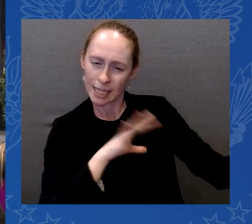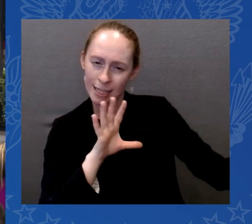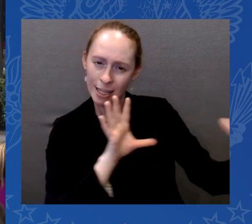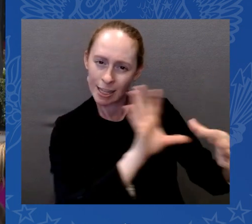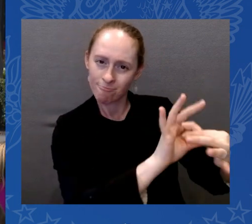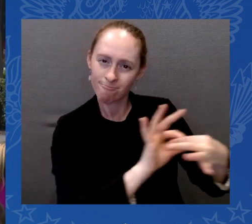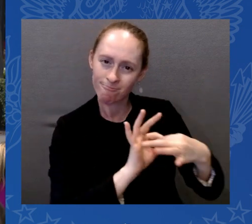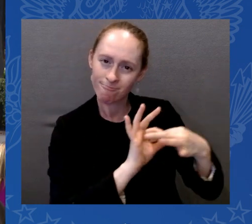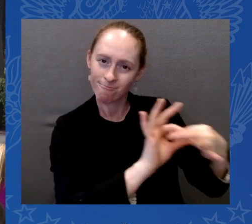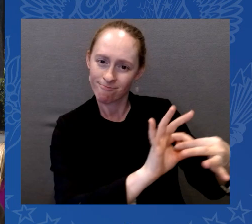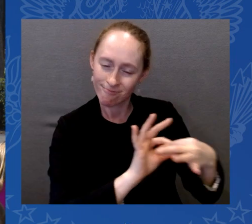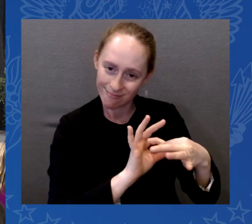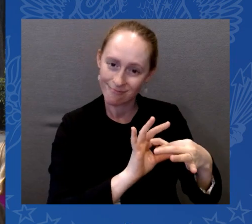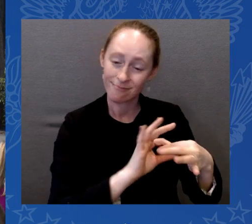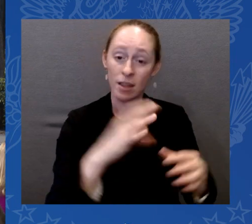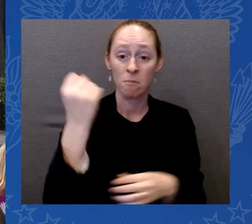So I thank the Republicans who stood up.